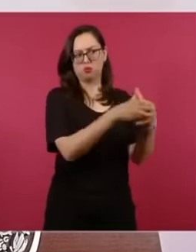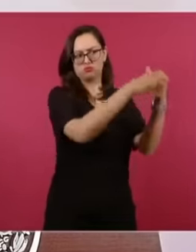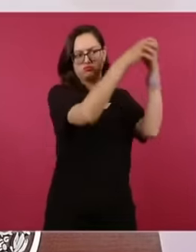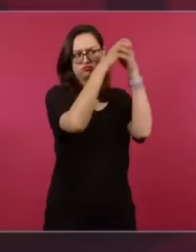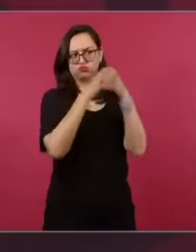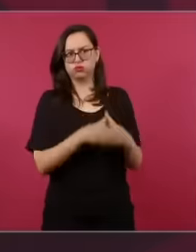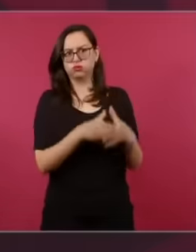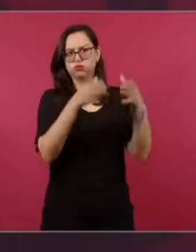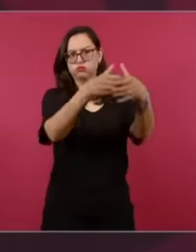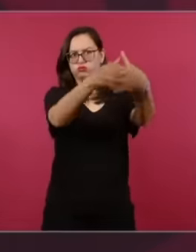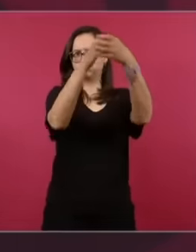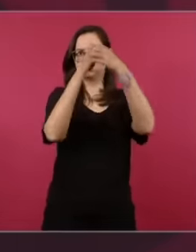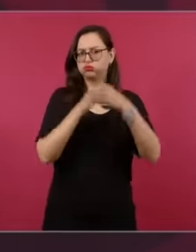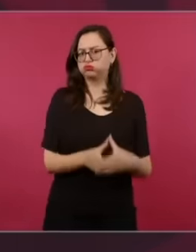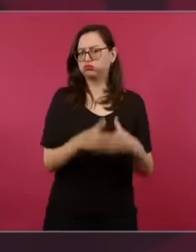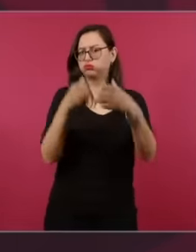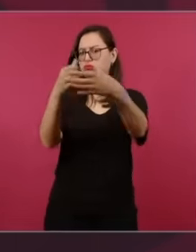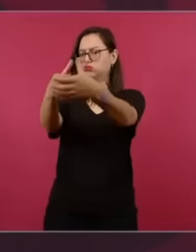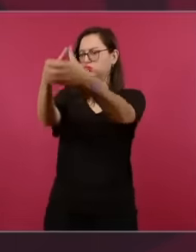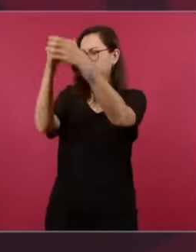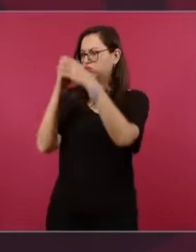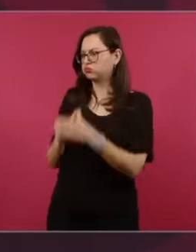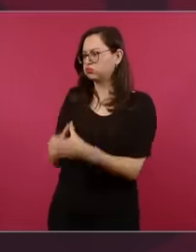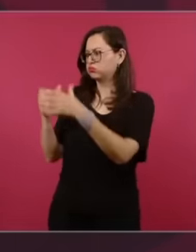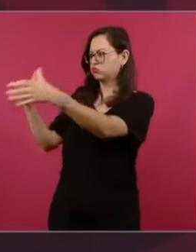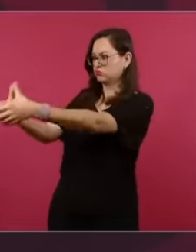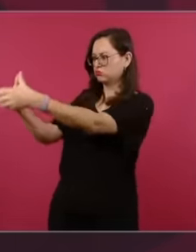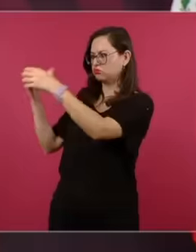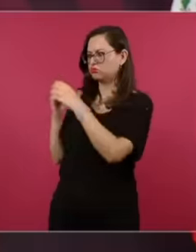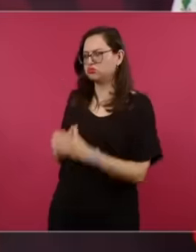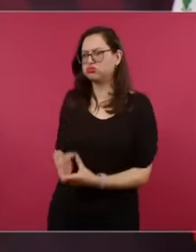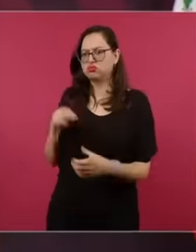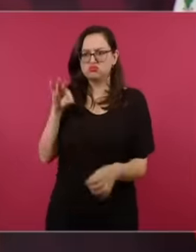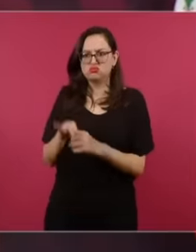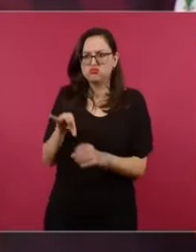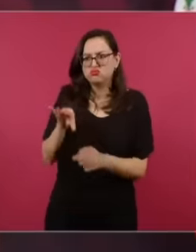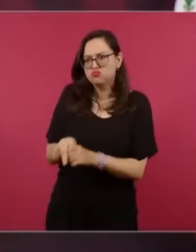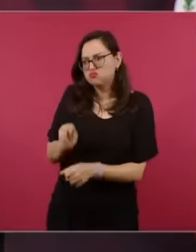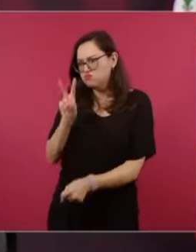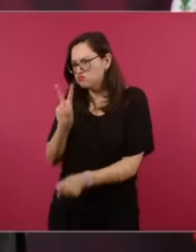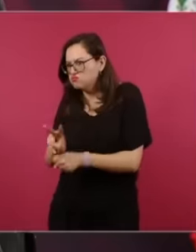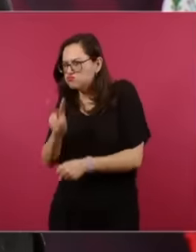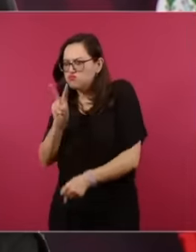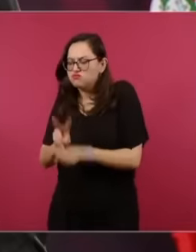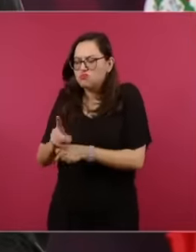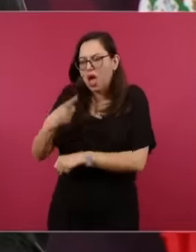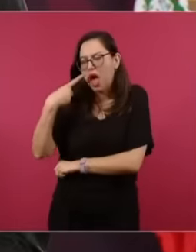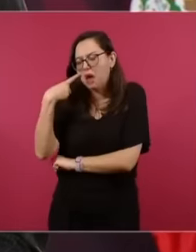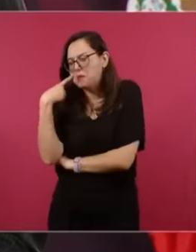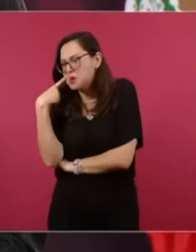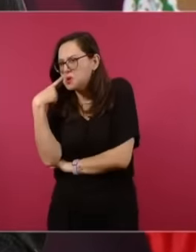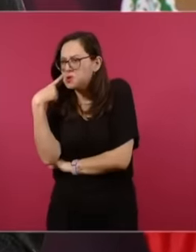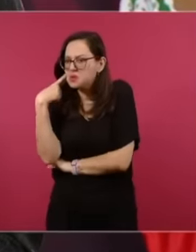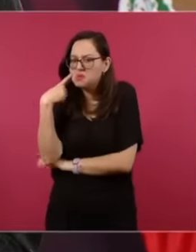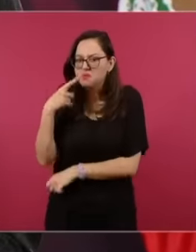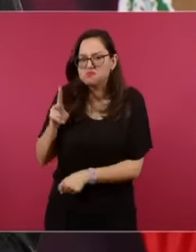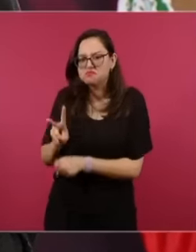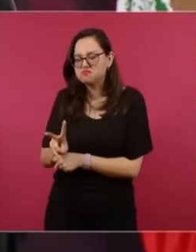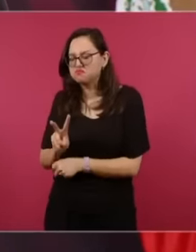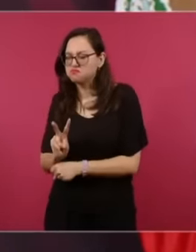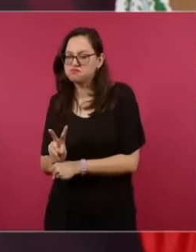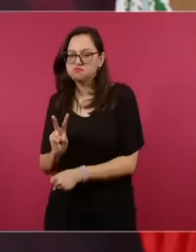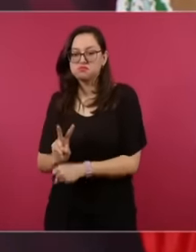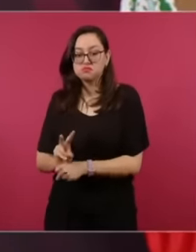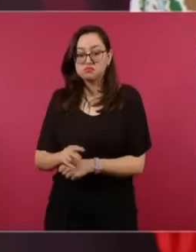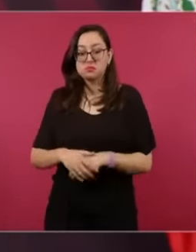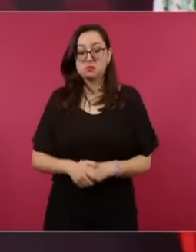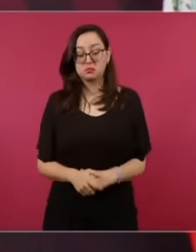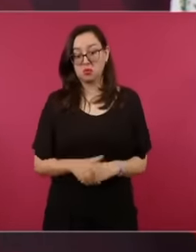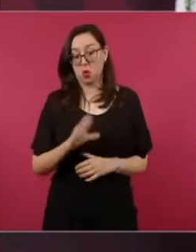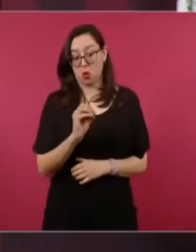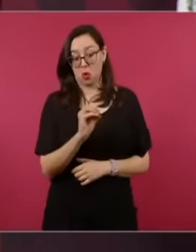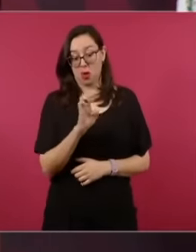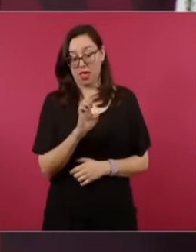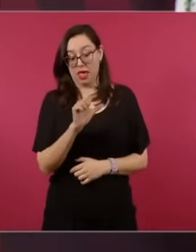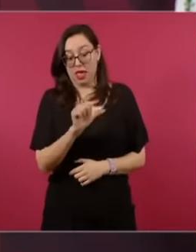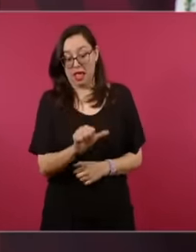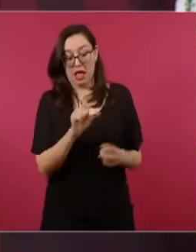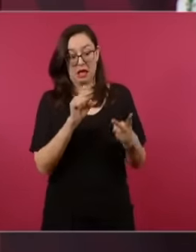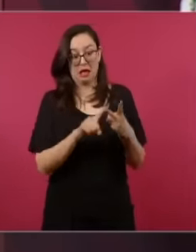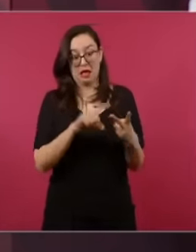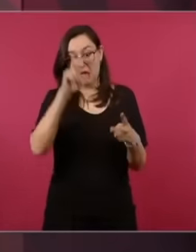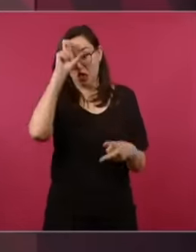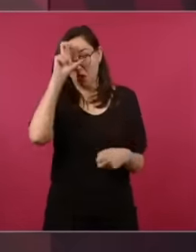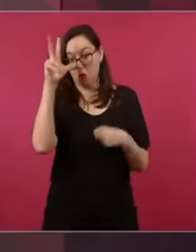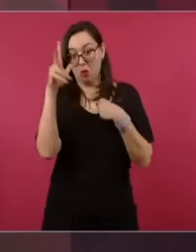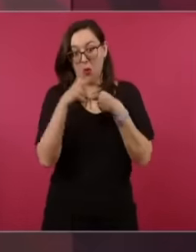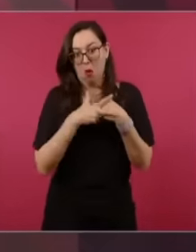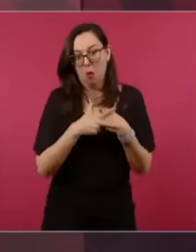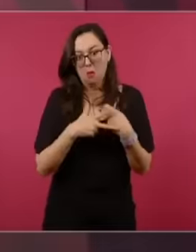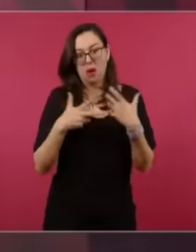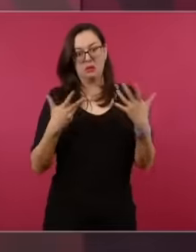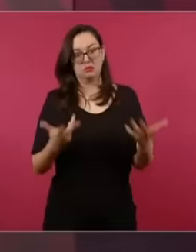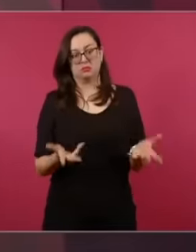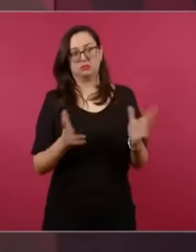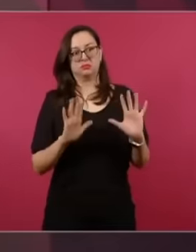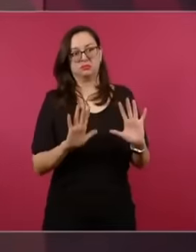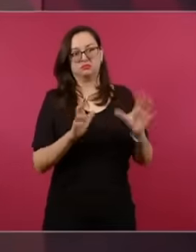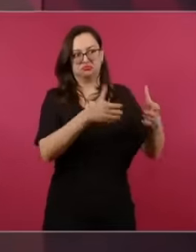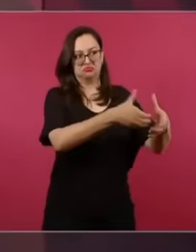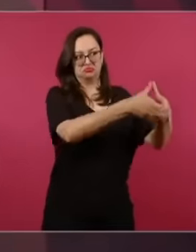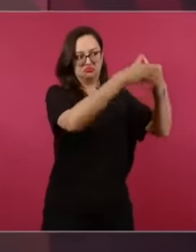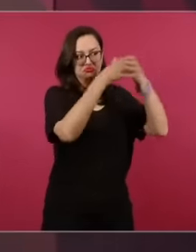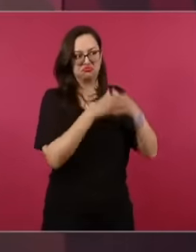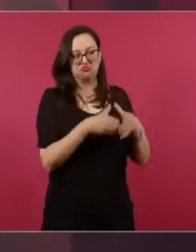And from all the organizations of the European Union come and they come like this not to see a Mexico in